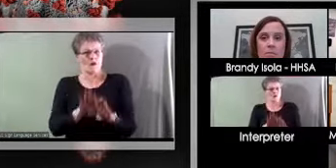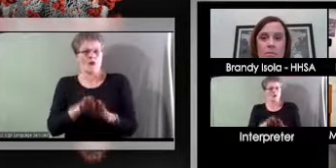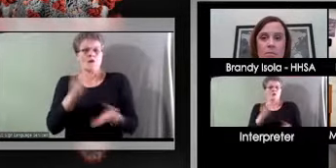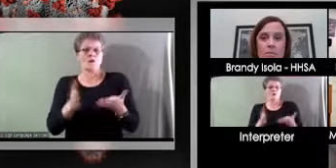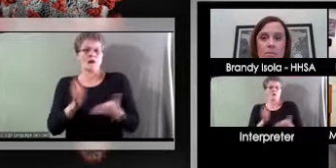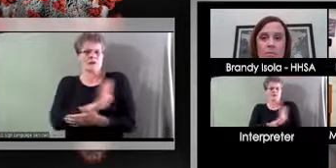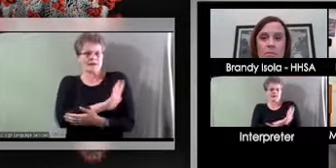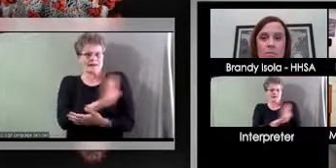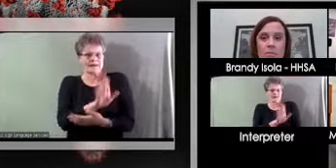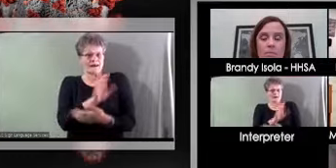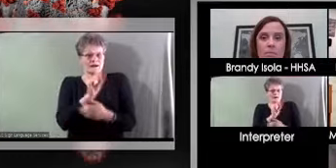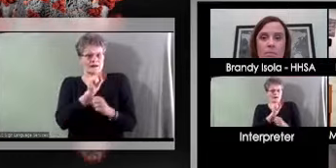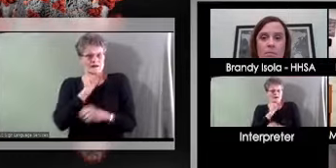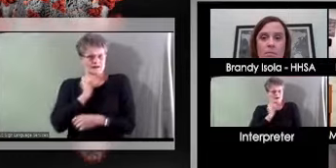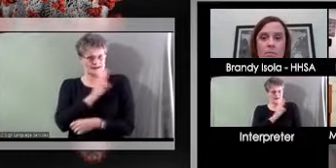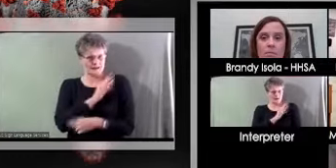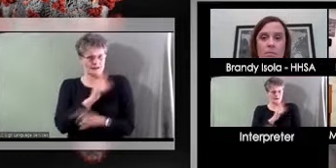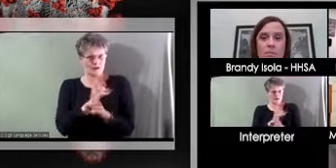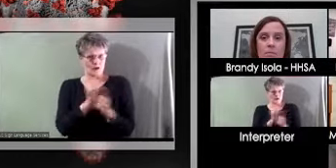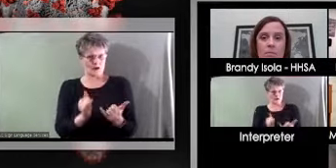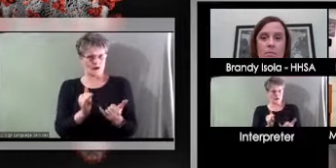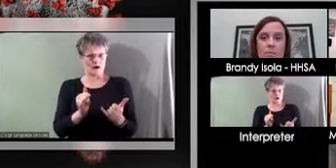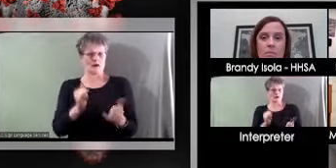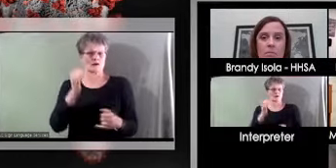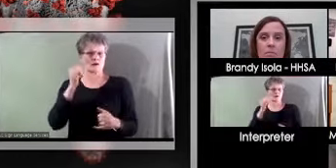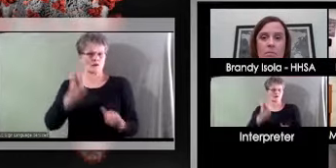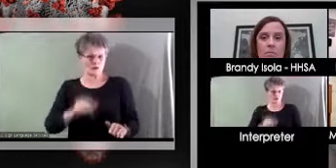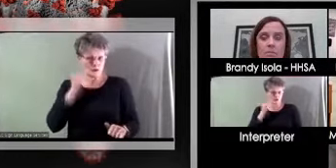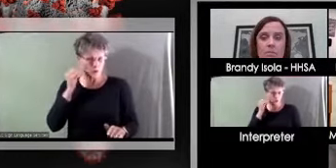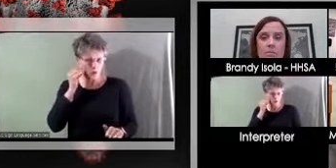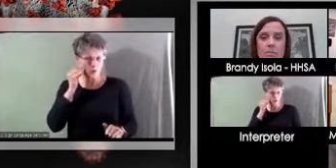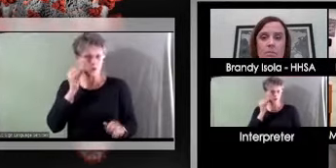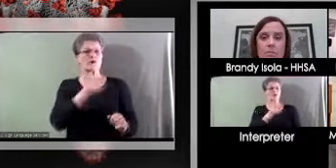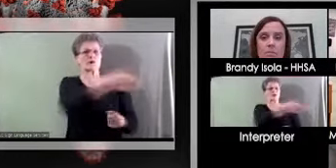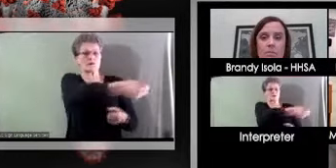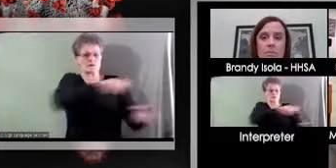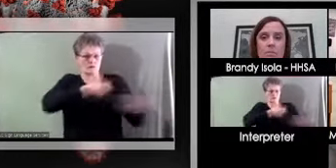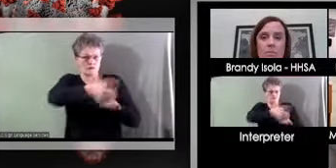during a big surge.